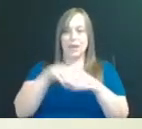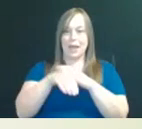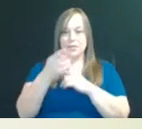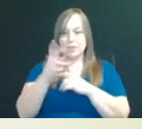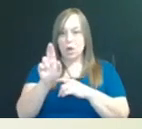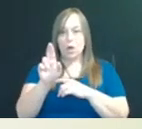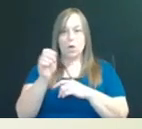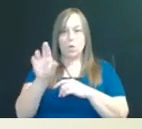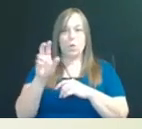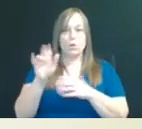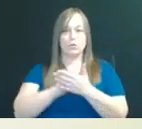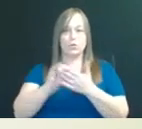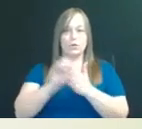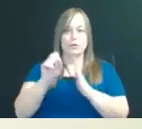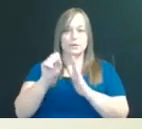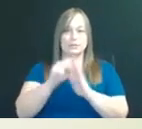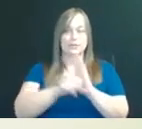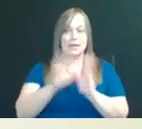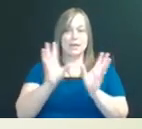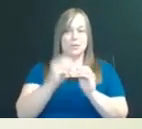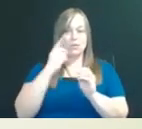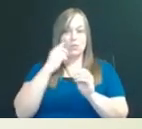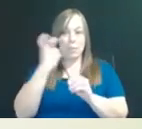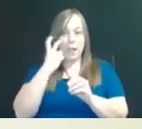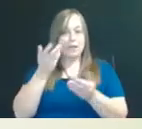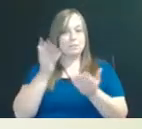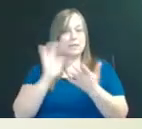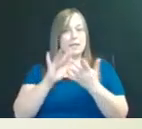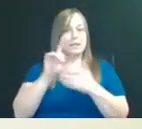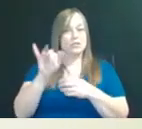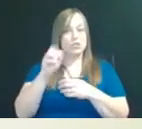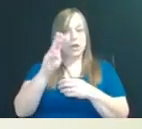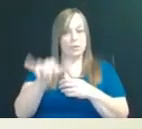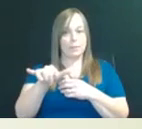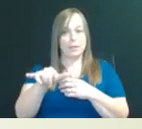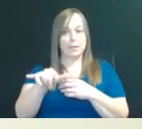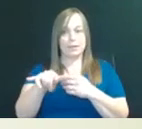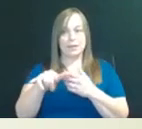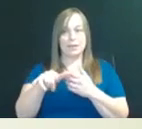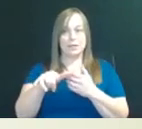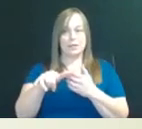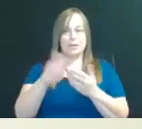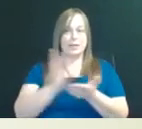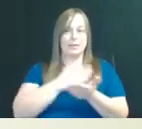or New York State Commission of the Blind, feel free to contact Jeremy and he will gladly help.